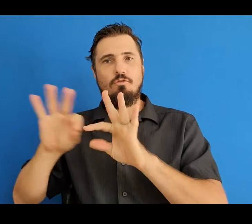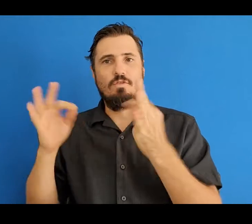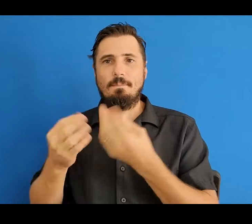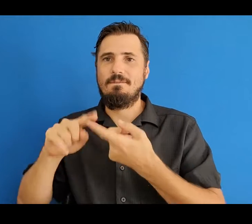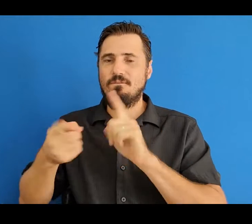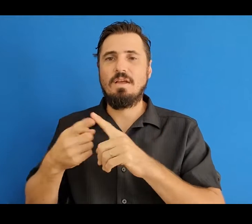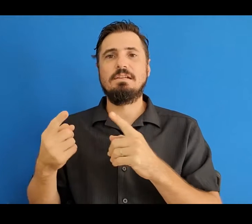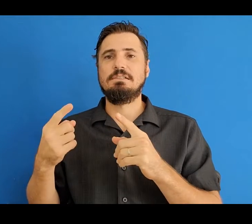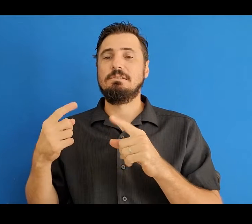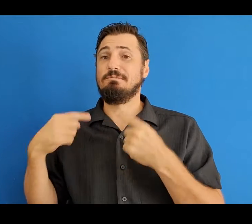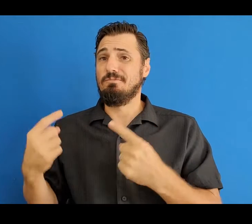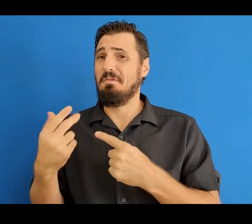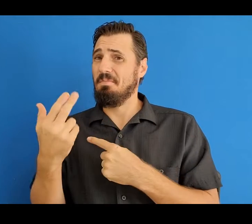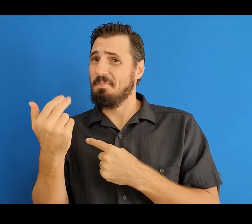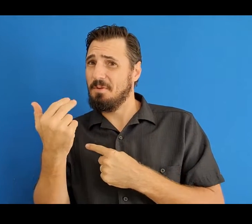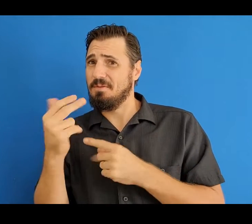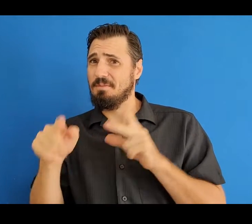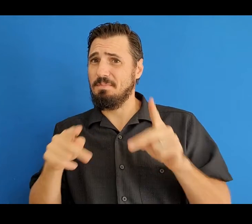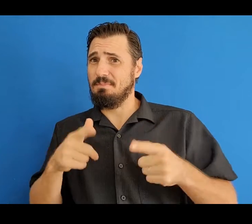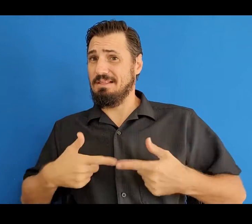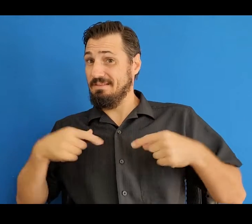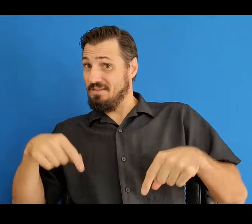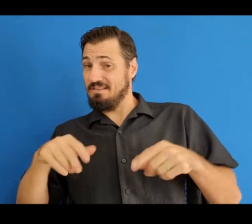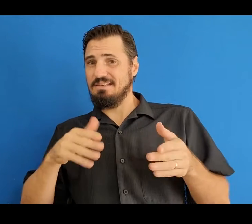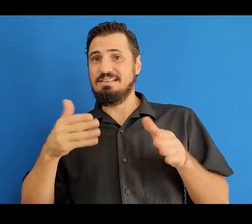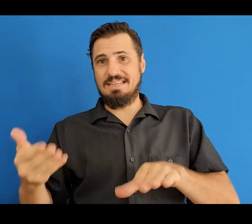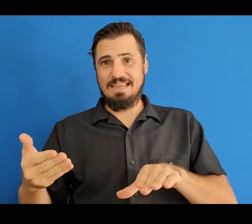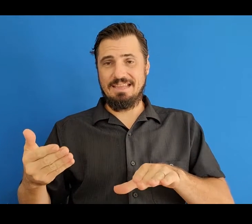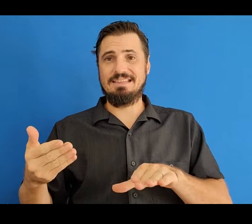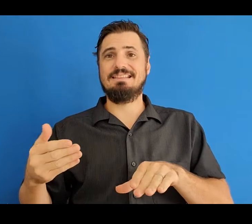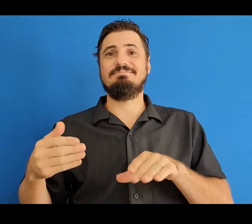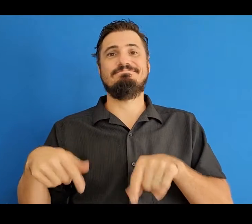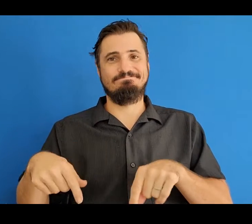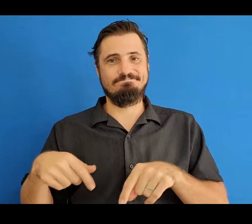13 Kauai residents die from COVID, in addition to two visitors.